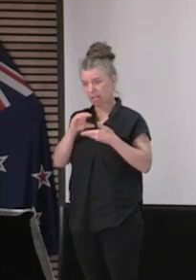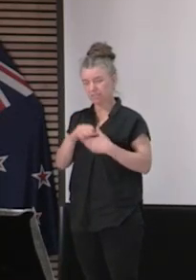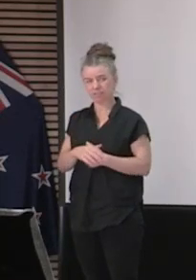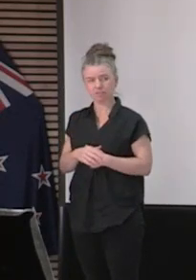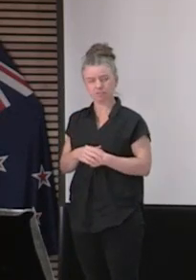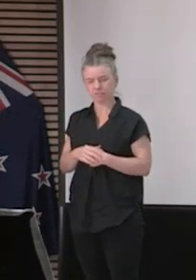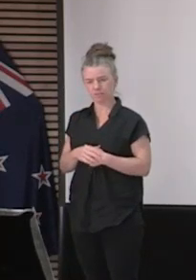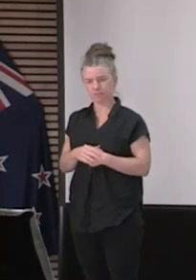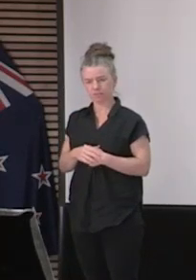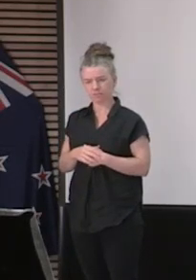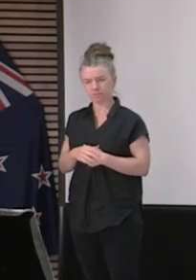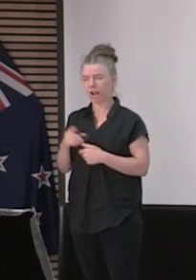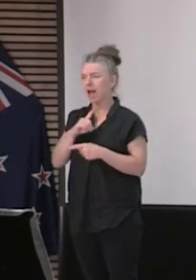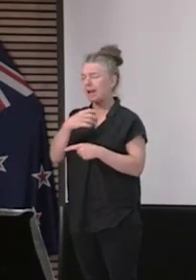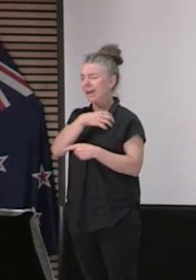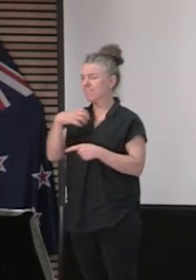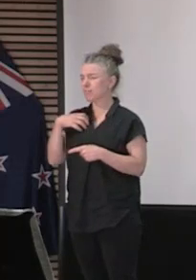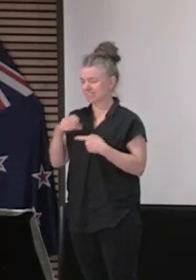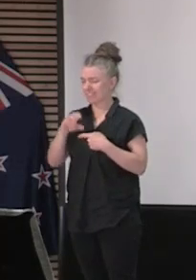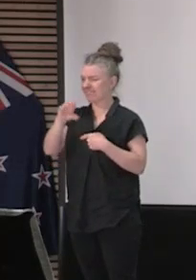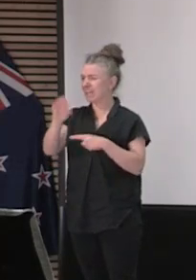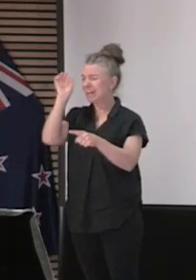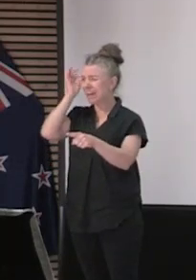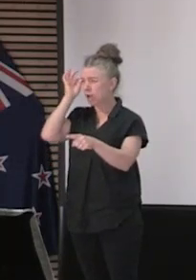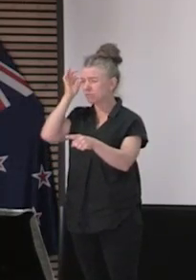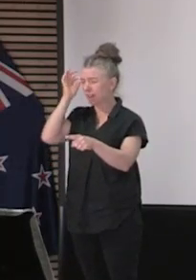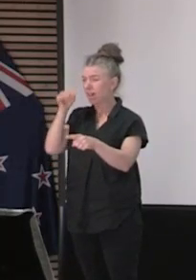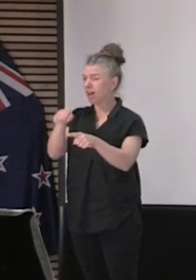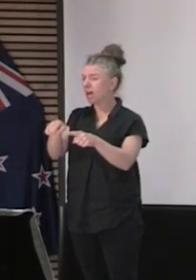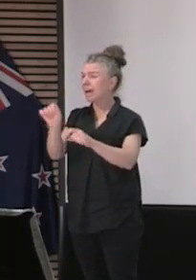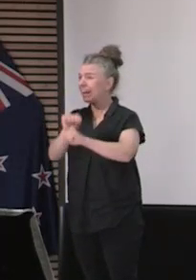Government funded?So you're using the example ofa council cleaner?